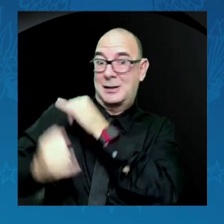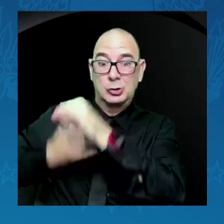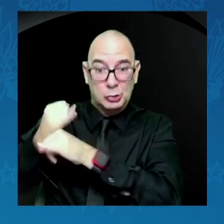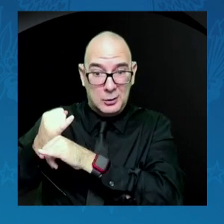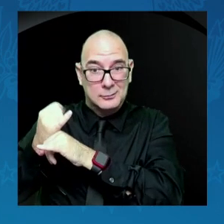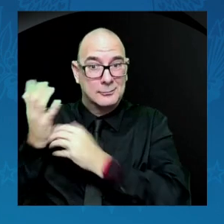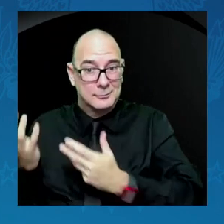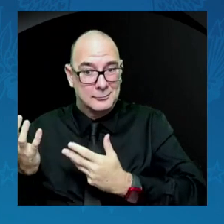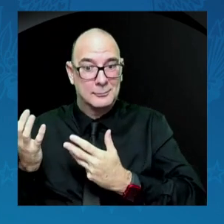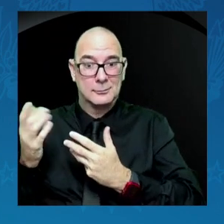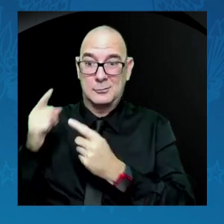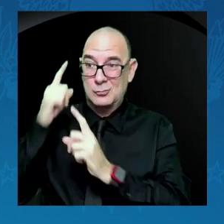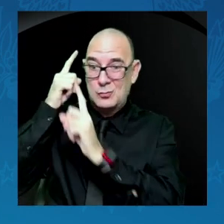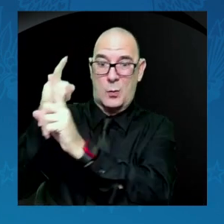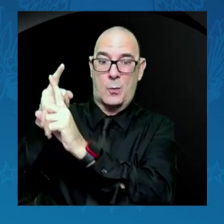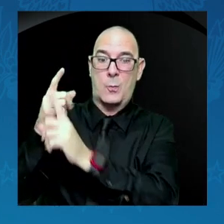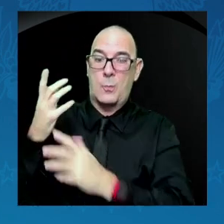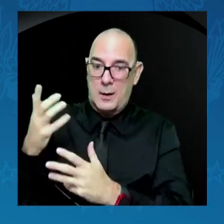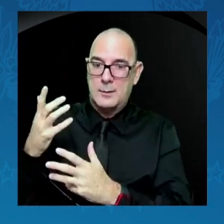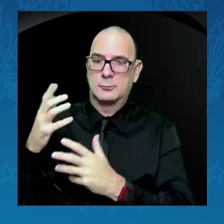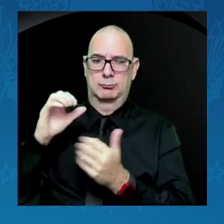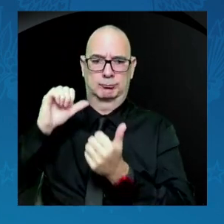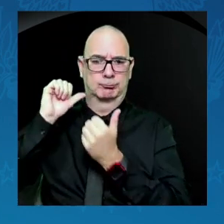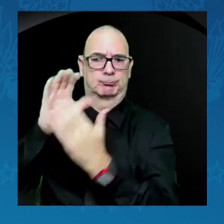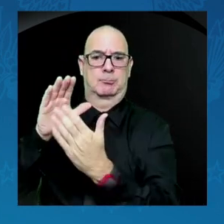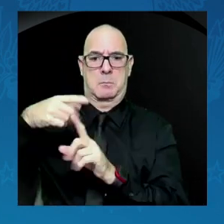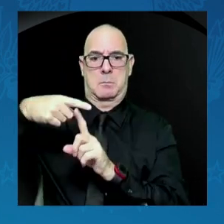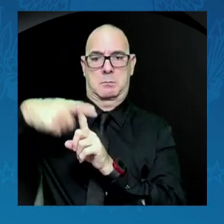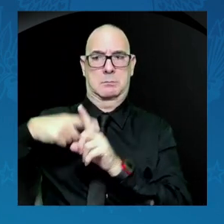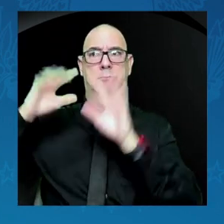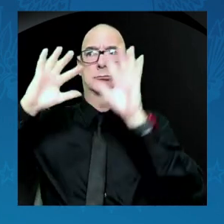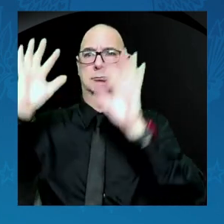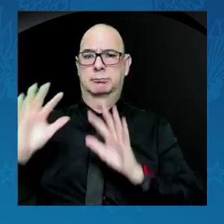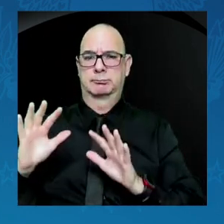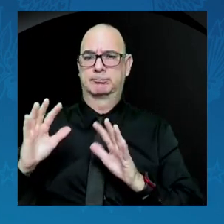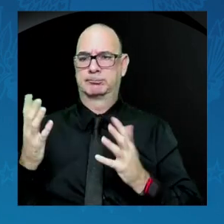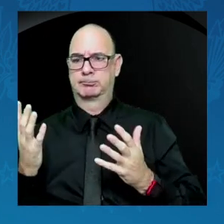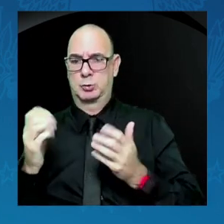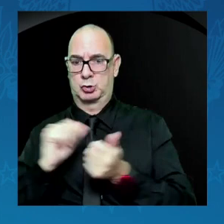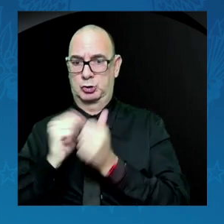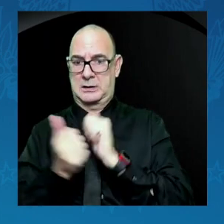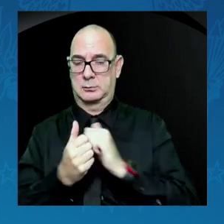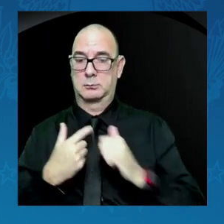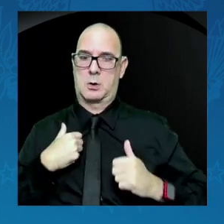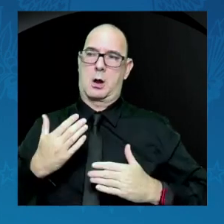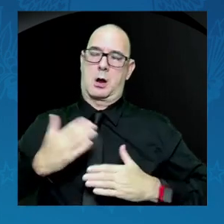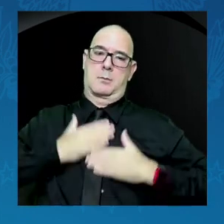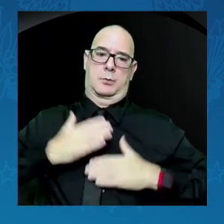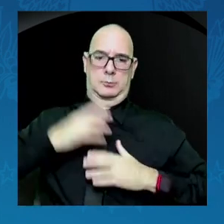So now it's my great honor to turn the podium over to a person who, as I said,